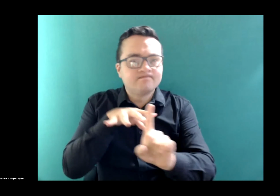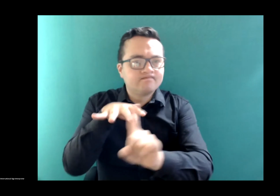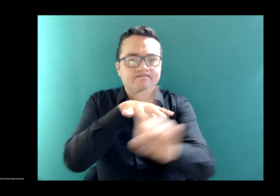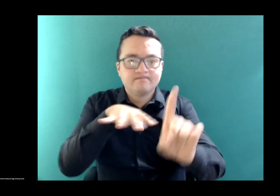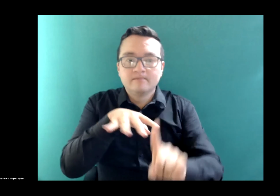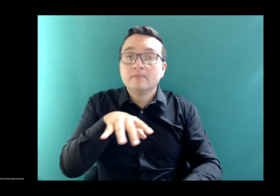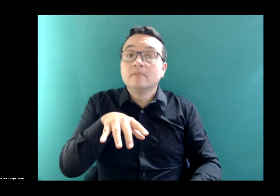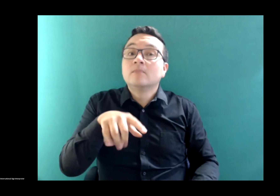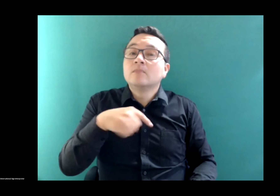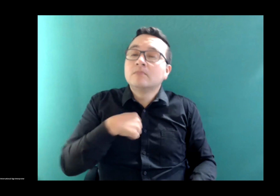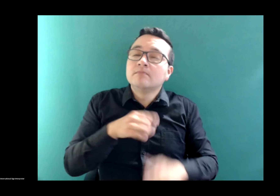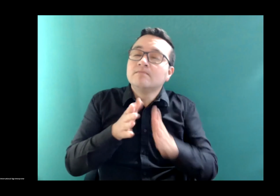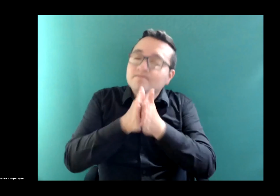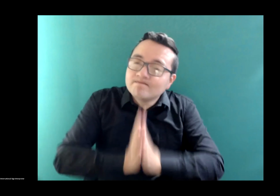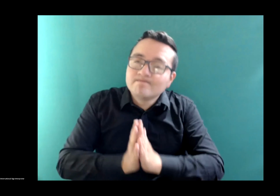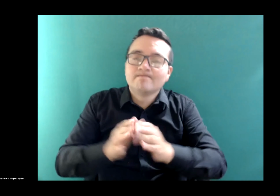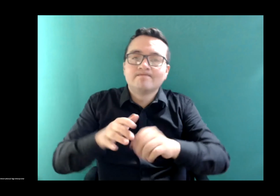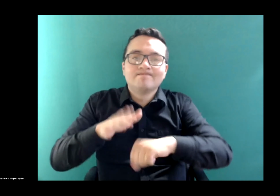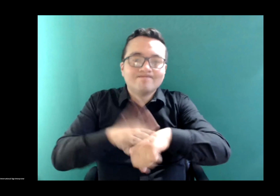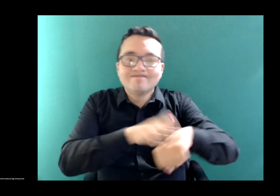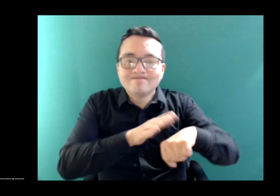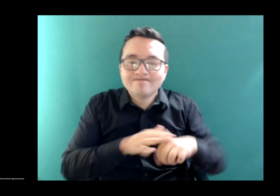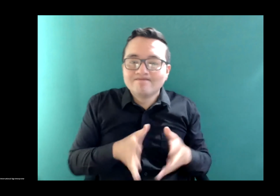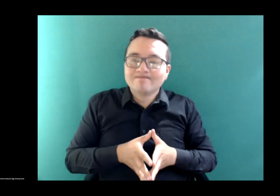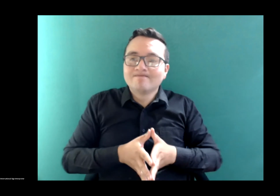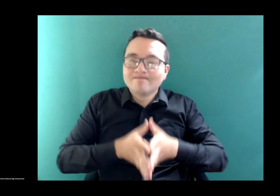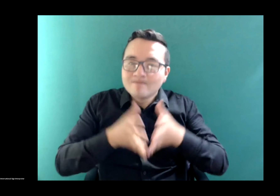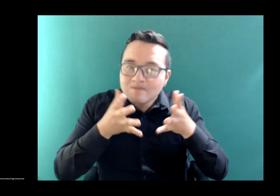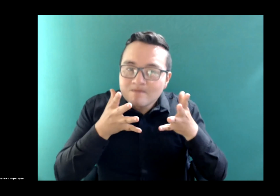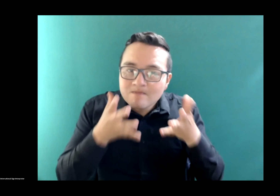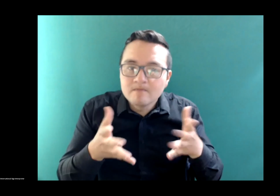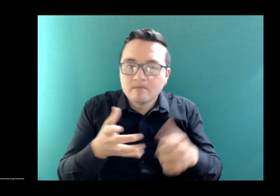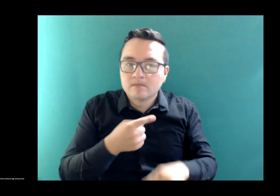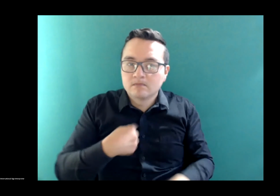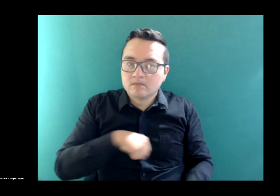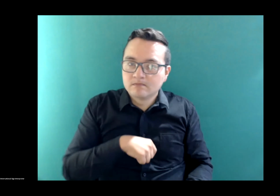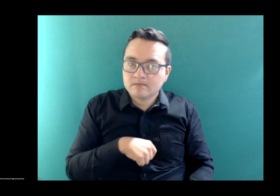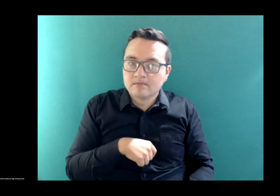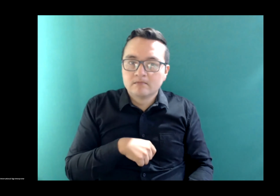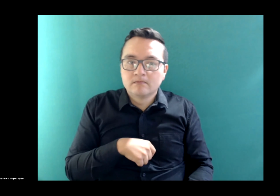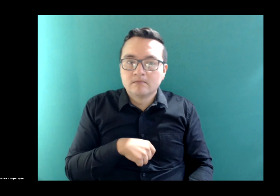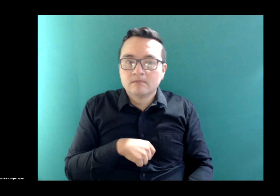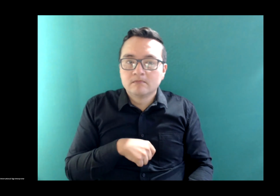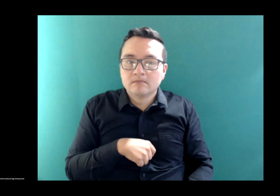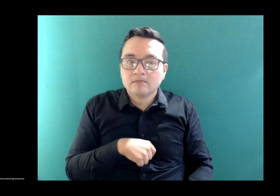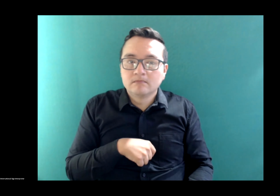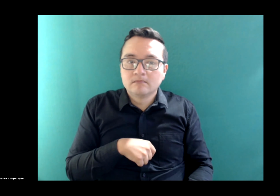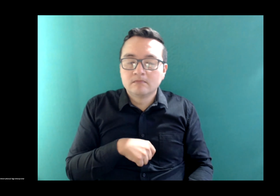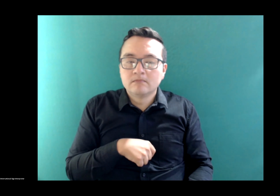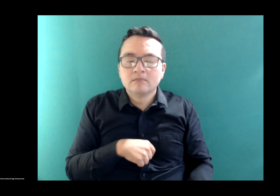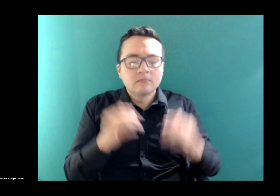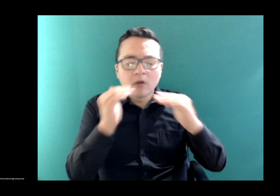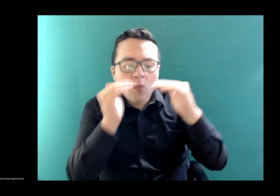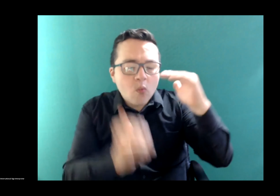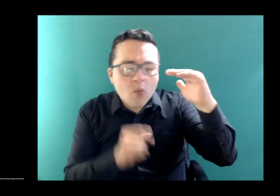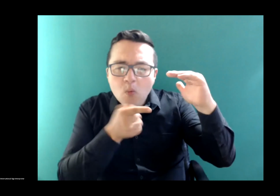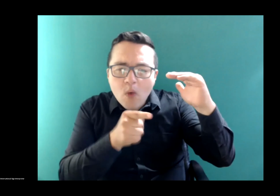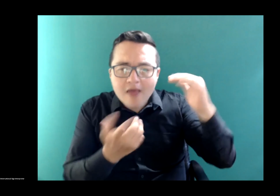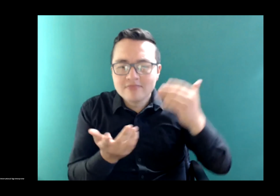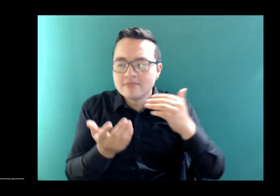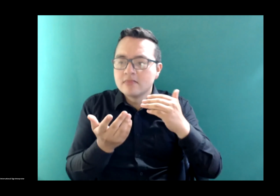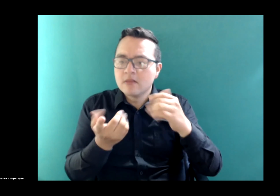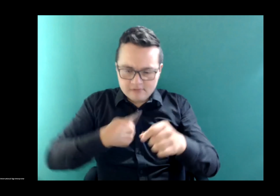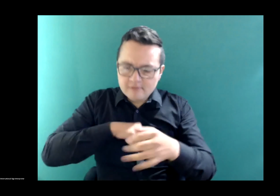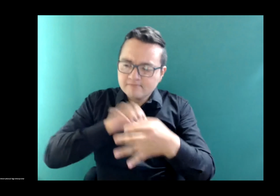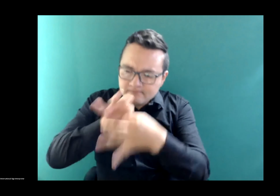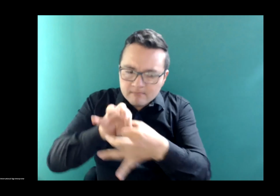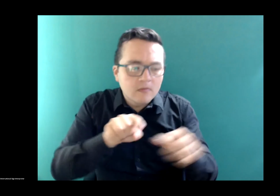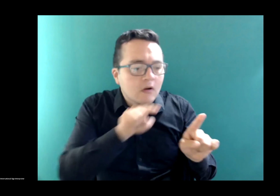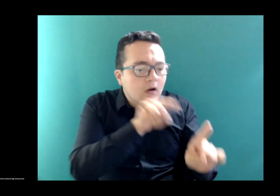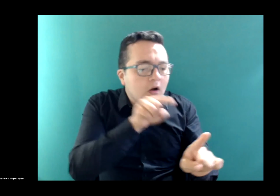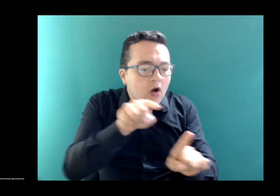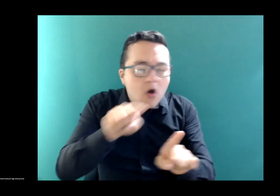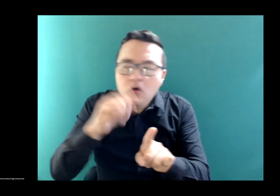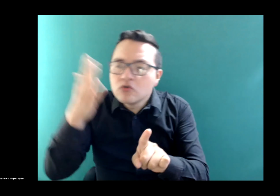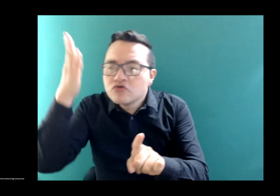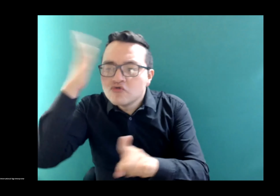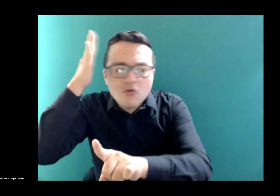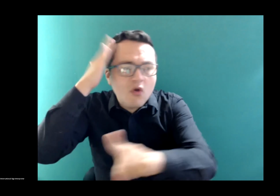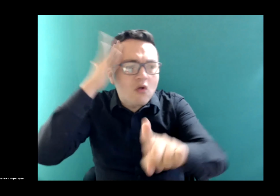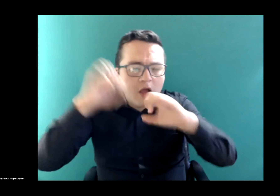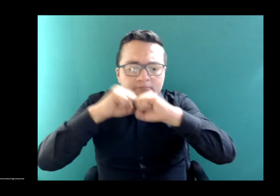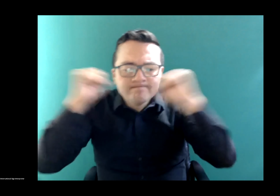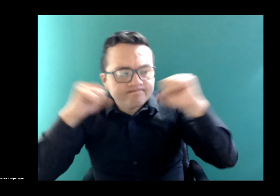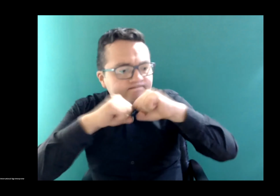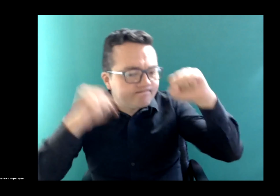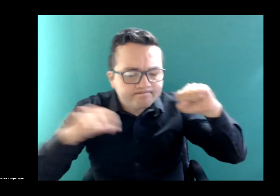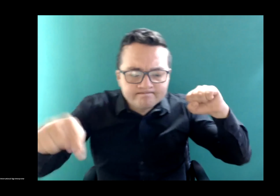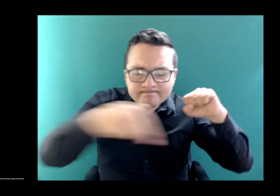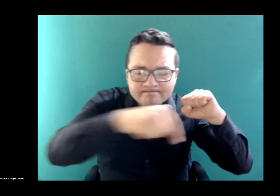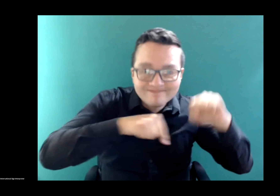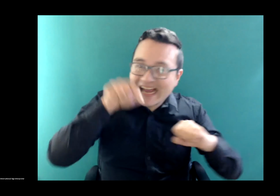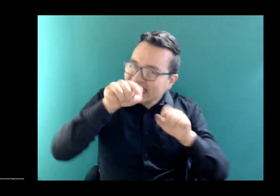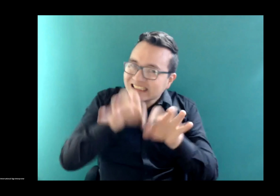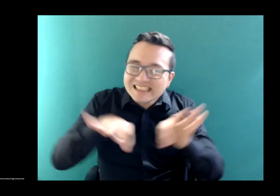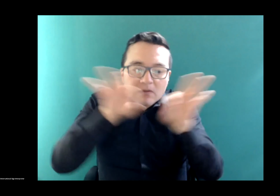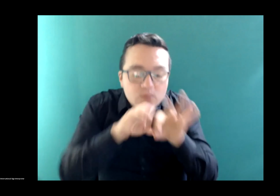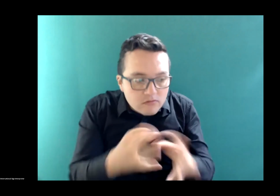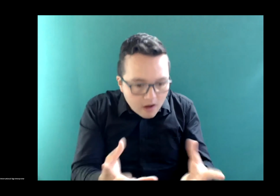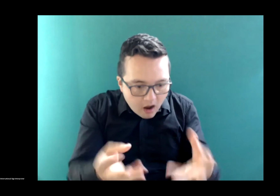It would have been a collective effort for us.